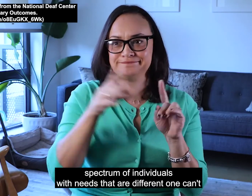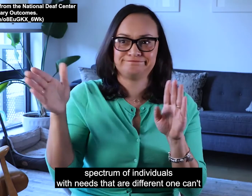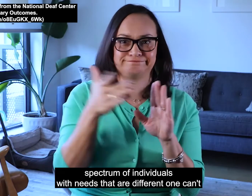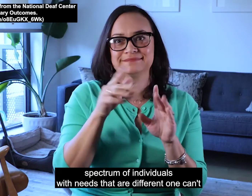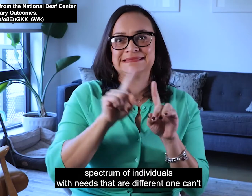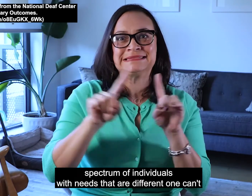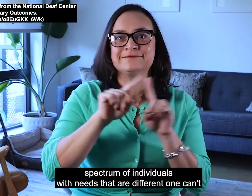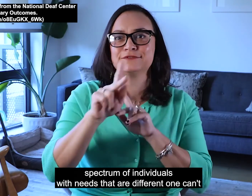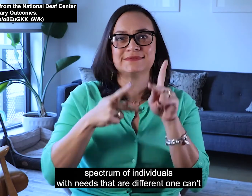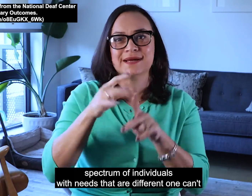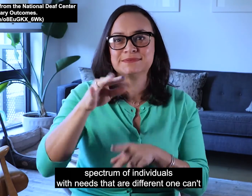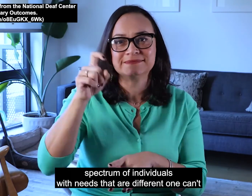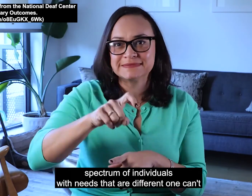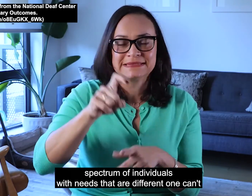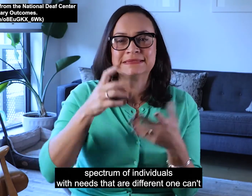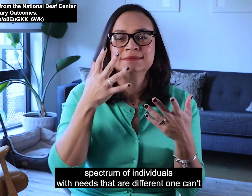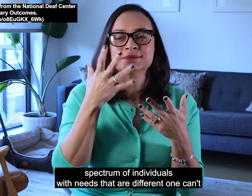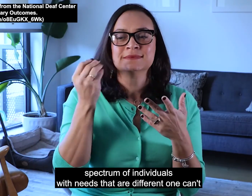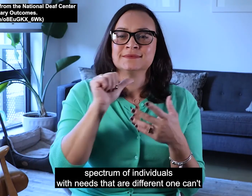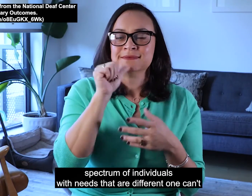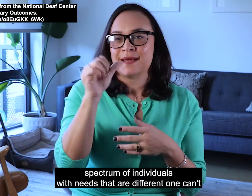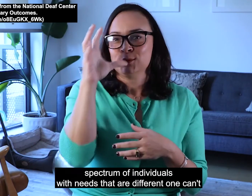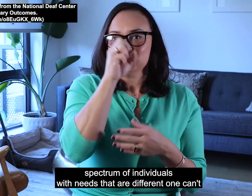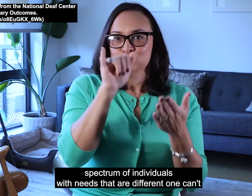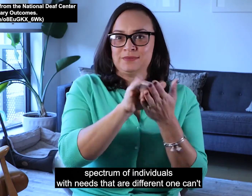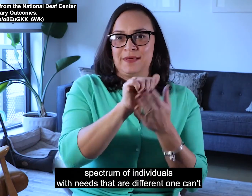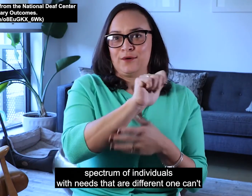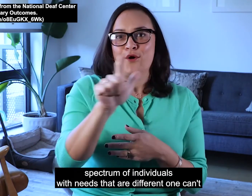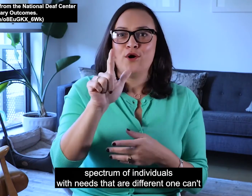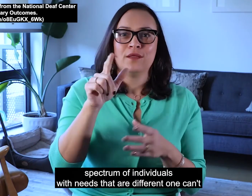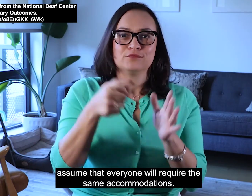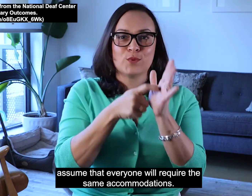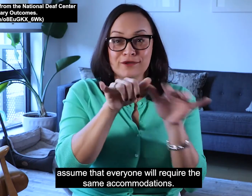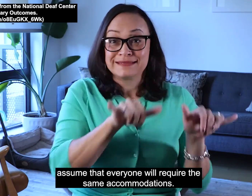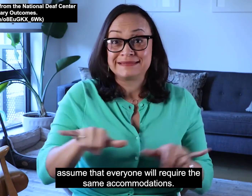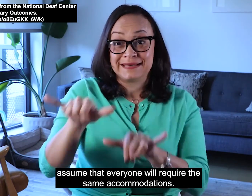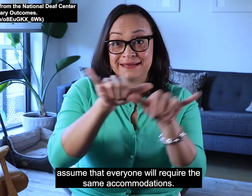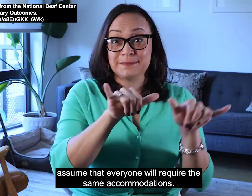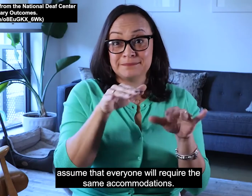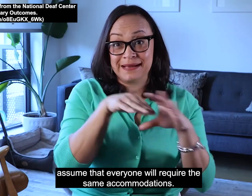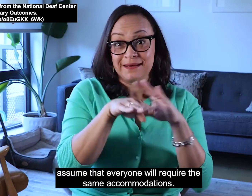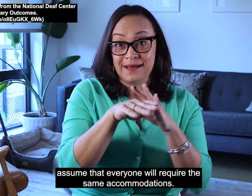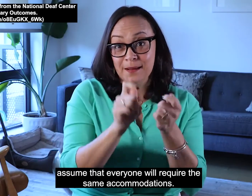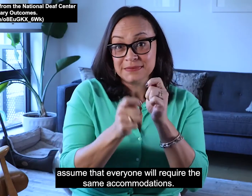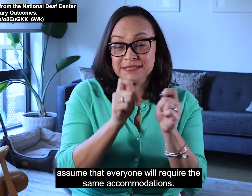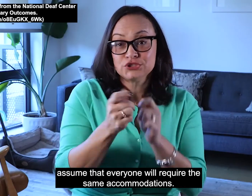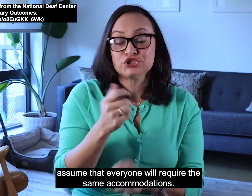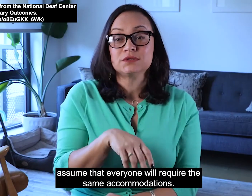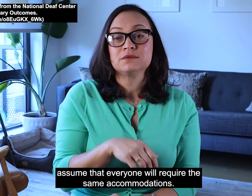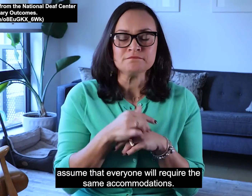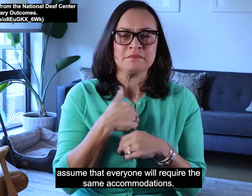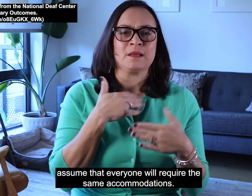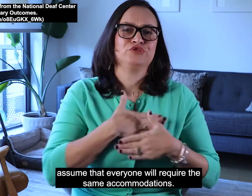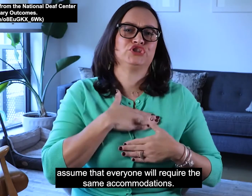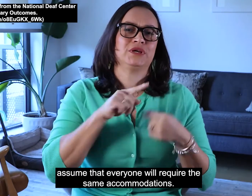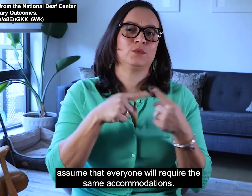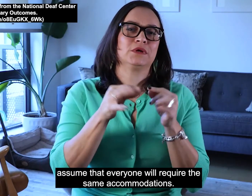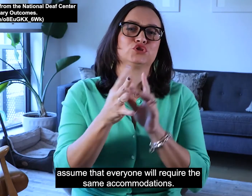spectrum of individuals with needs that are different one can't assume that everyone will require the same accommodations.